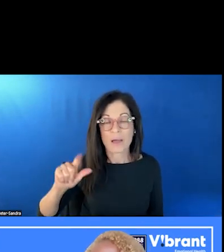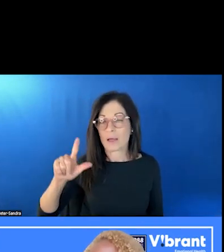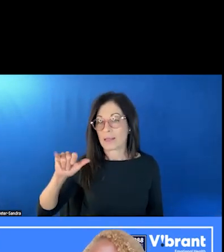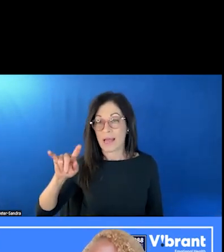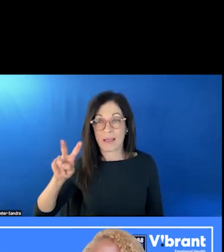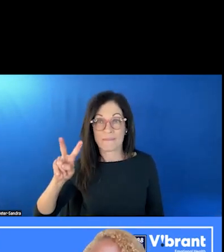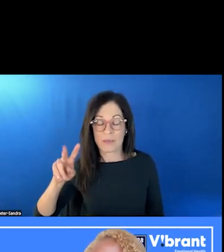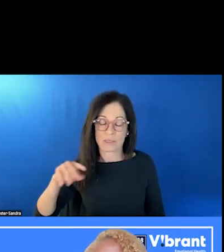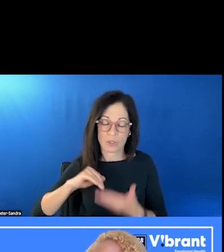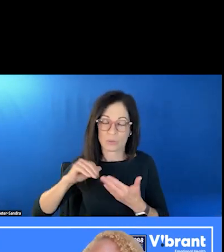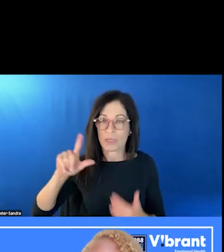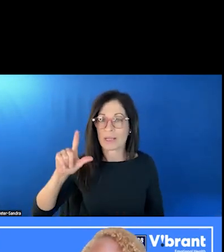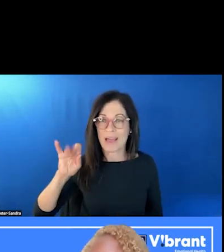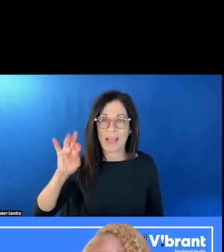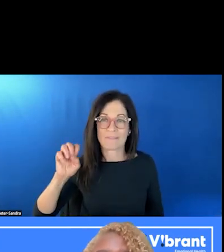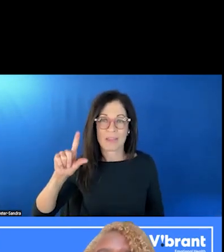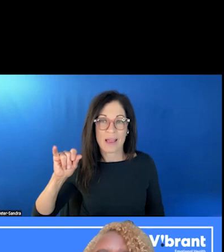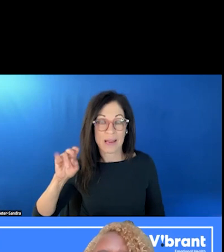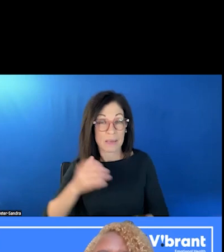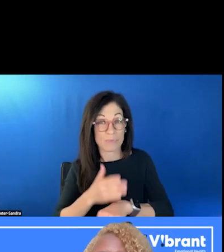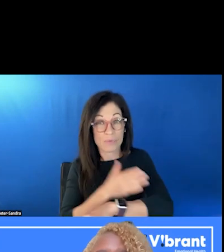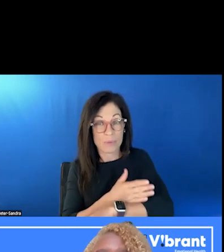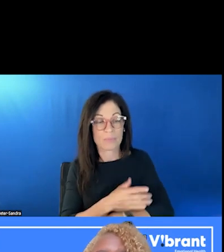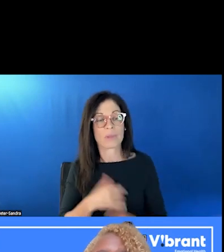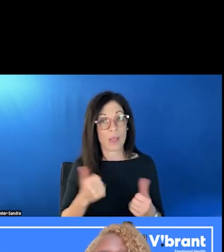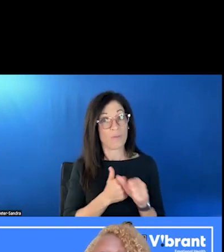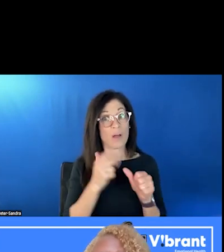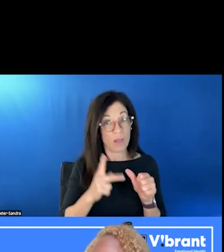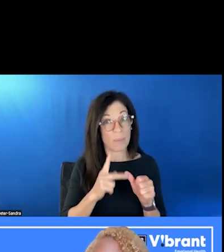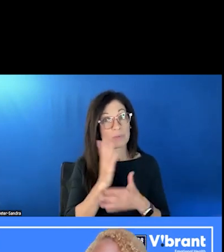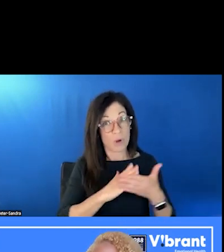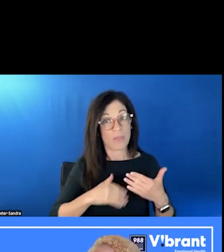PASSED LAST YEAR, FOLLOWUP IS PART OF THE LIFELINE CONTACTS.